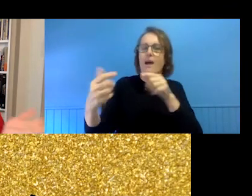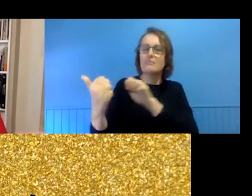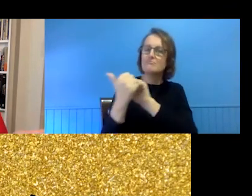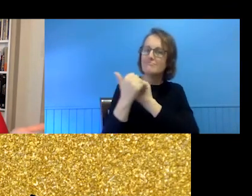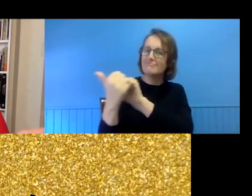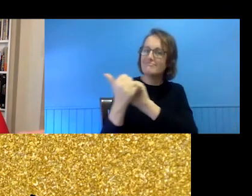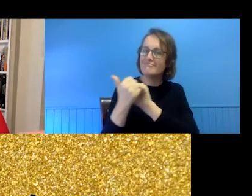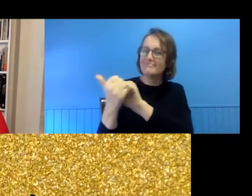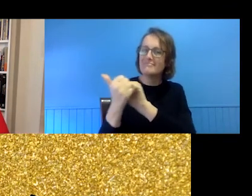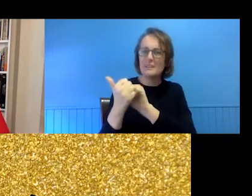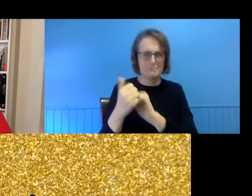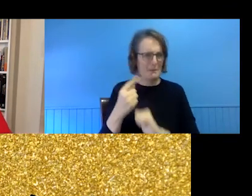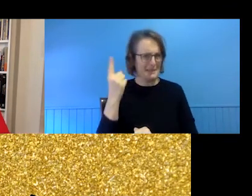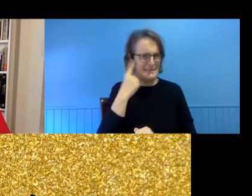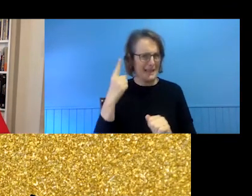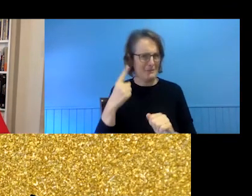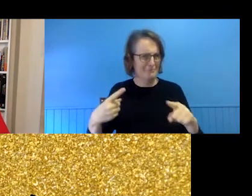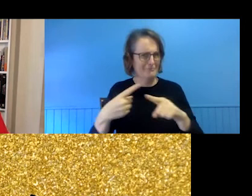though it may not Sunday like it, is a -- sound like it circumstance a